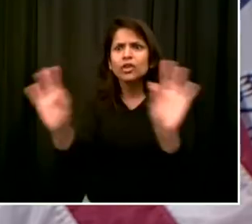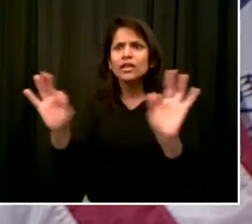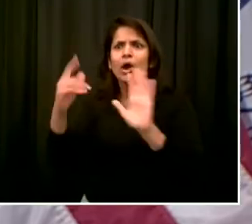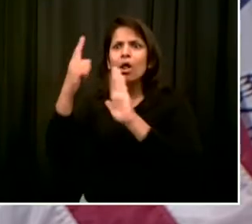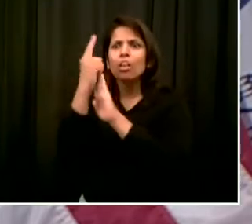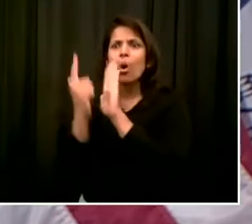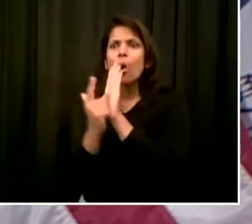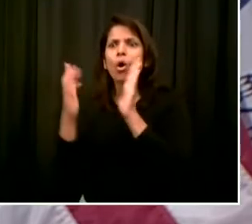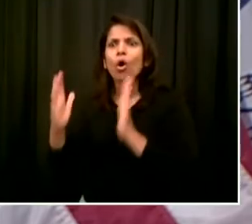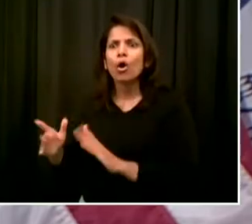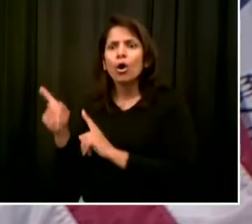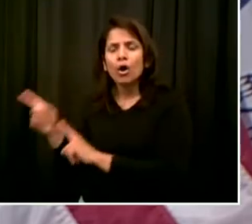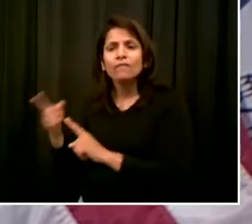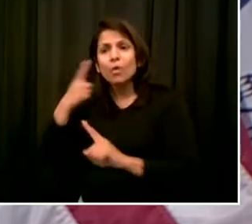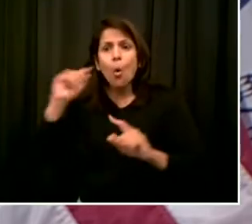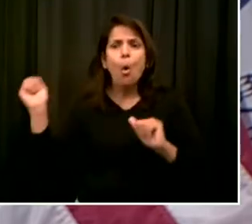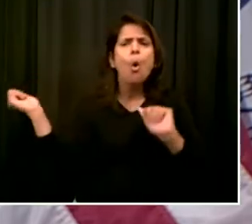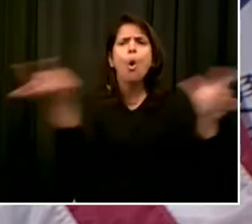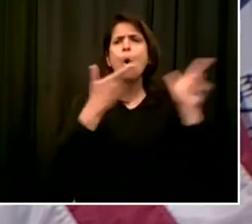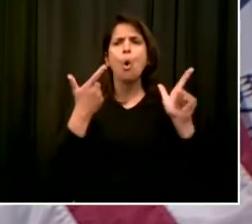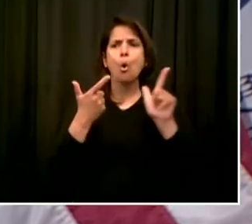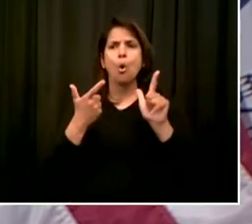RECOGNIZE THIS IS NOT THE WAY